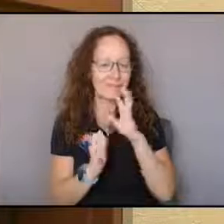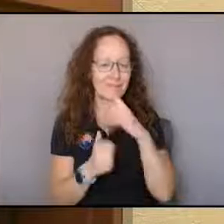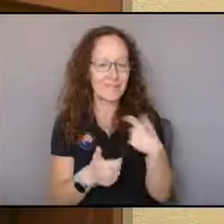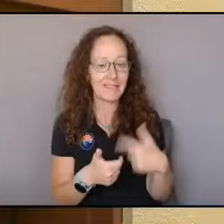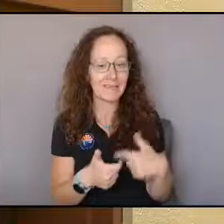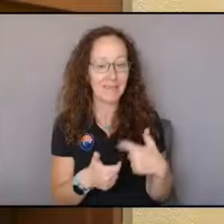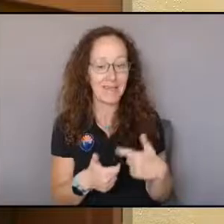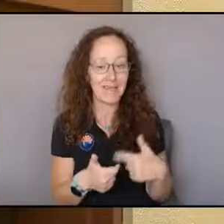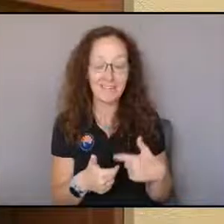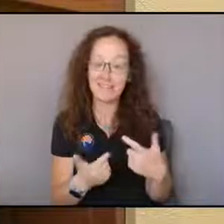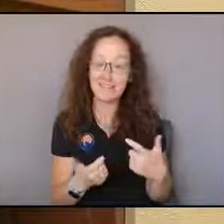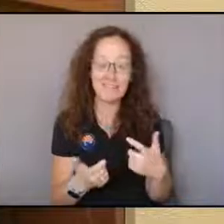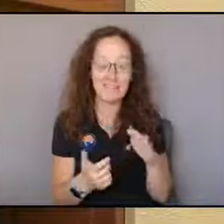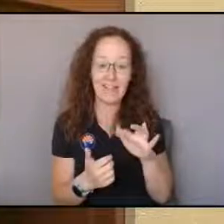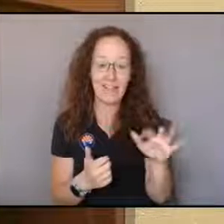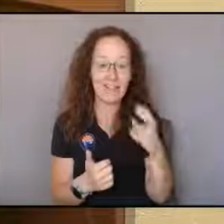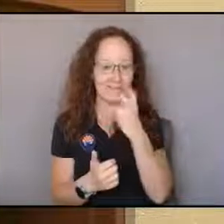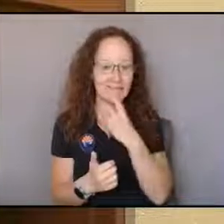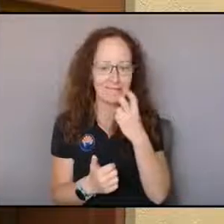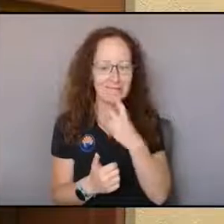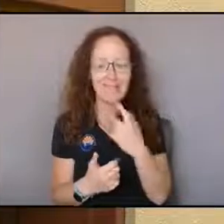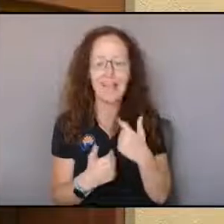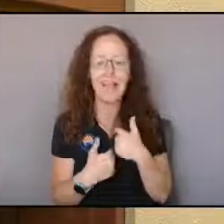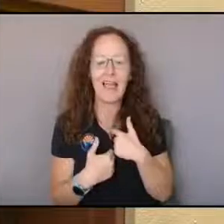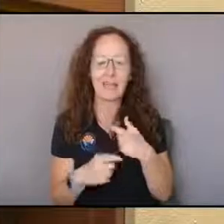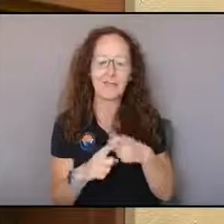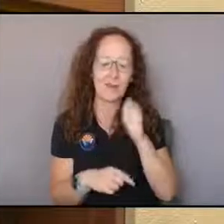THIS ALASKAN IS STRUGGLING WITH IT.